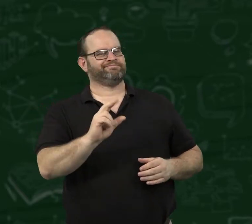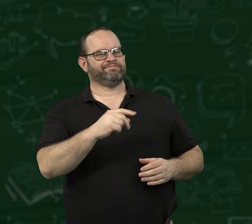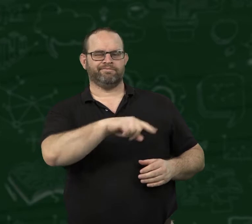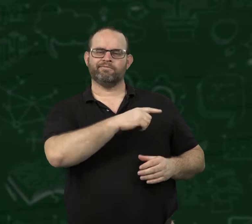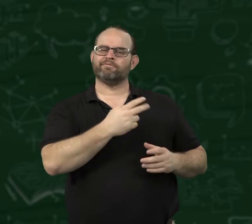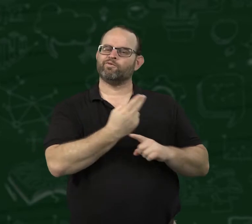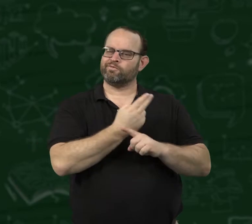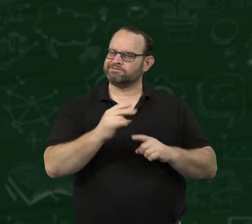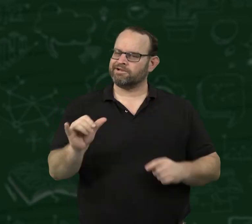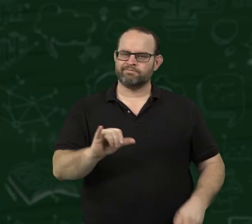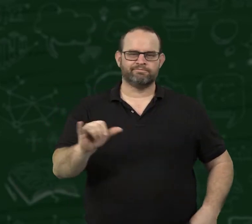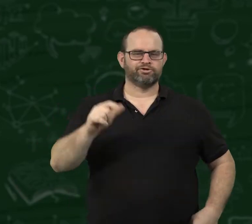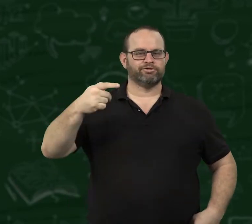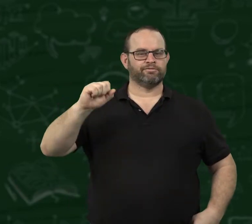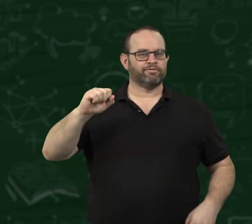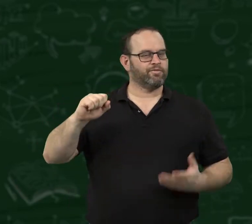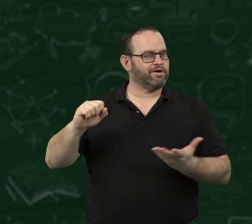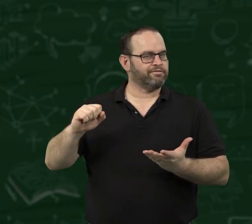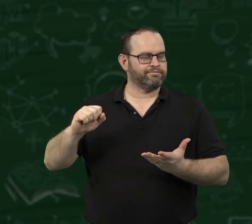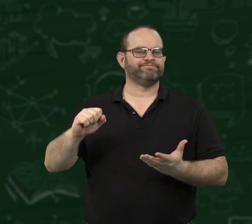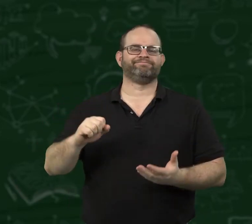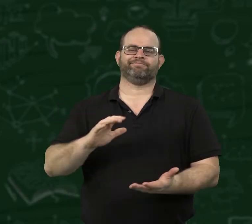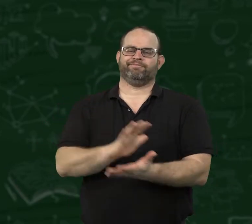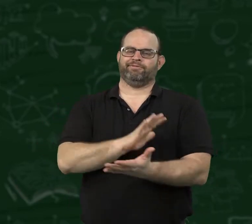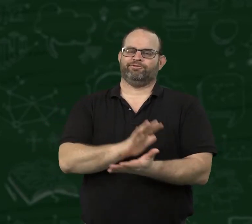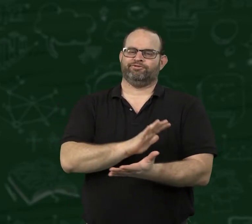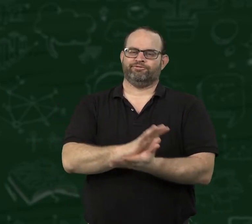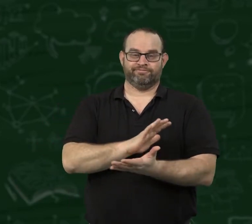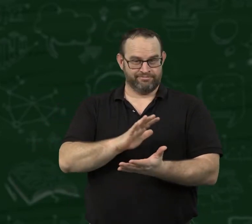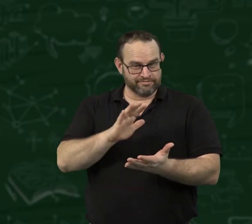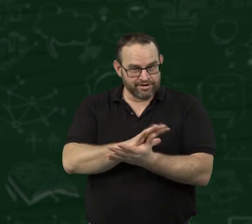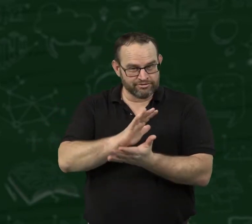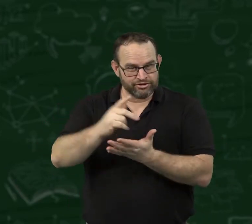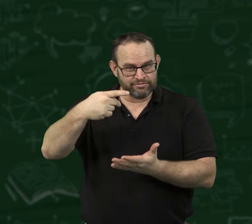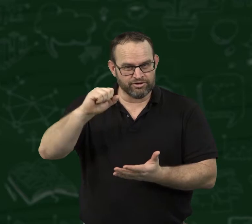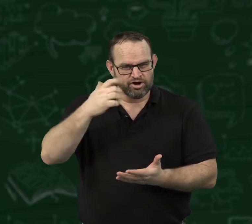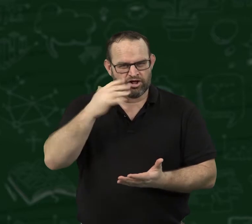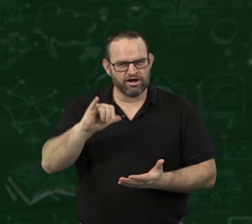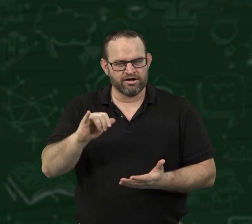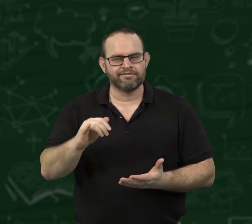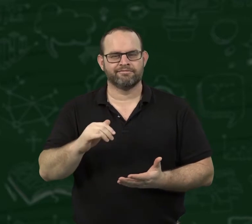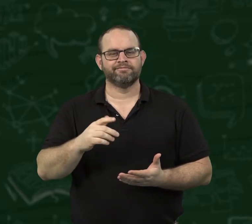No. Before we had GPS, we used paper maps.